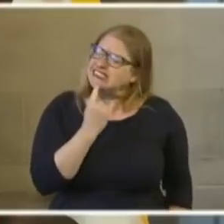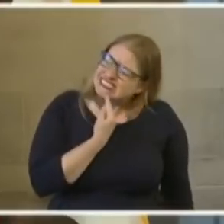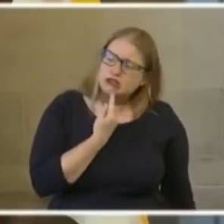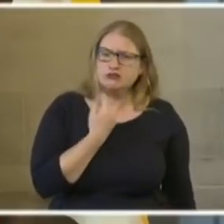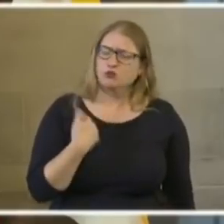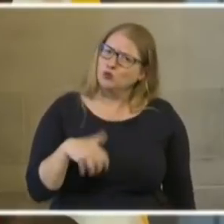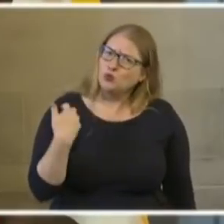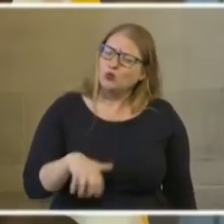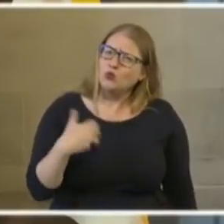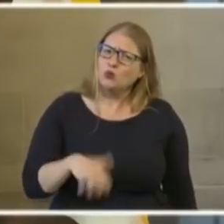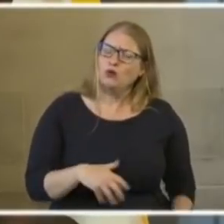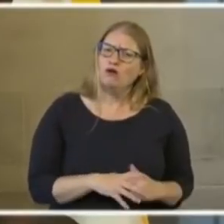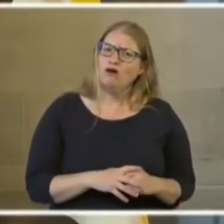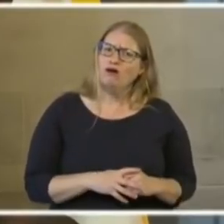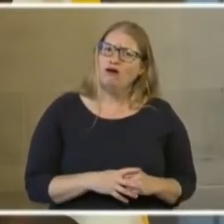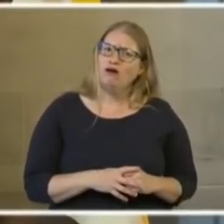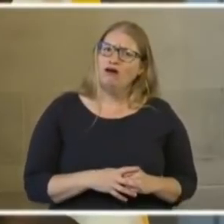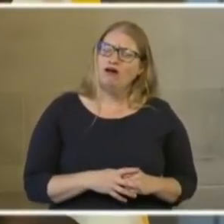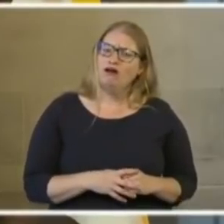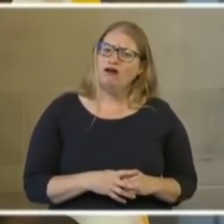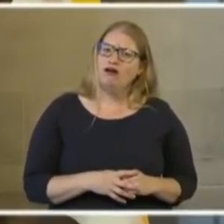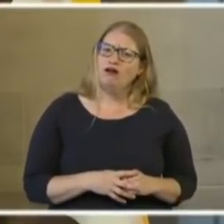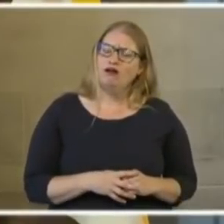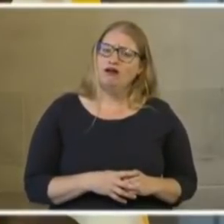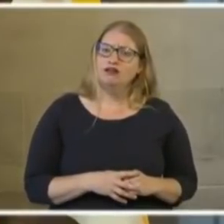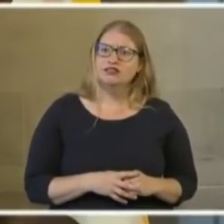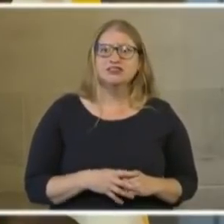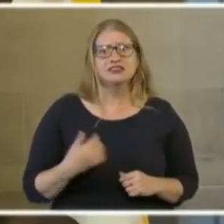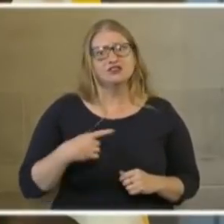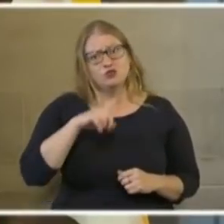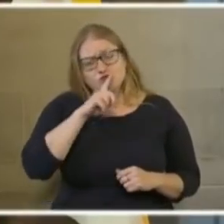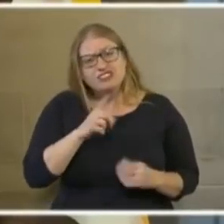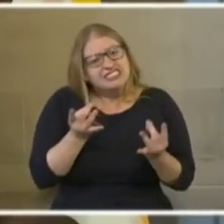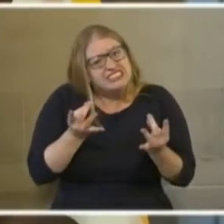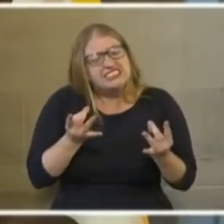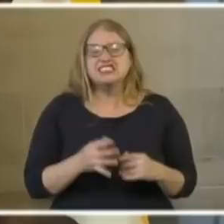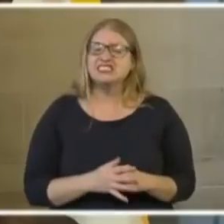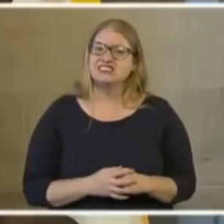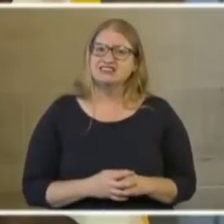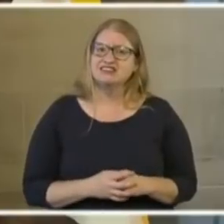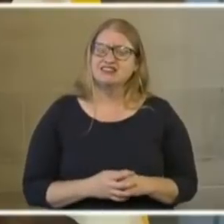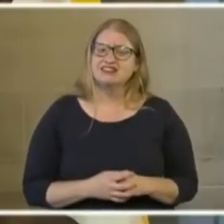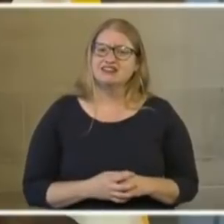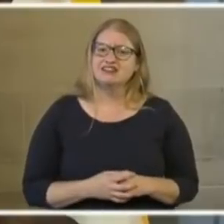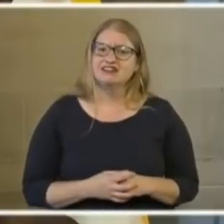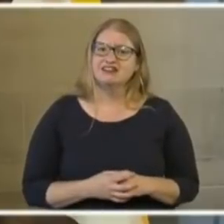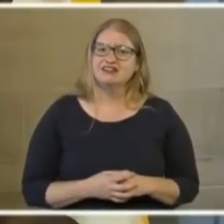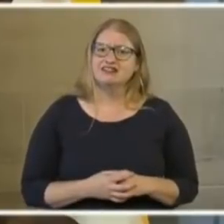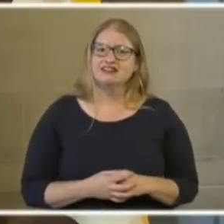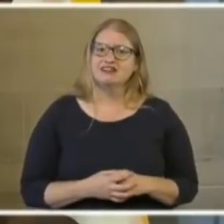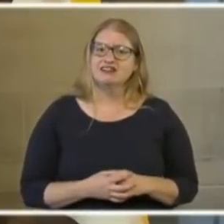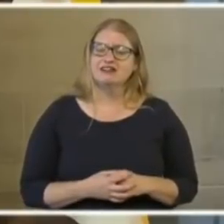THIS RIGHT AWAY. I WANT TO MAKE SURE THAT SAN FRANCISCANS THAT YOU UNDERSTAND